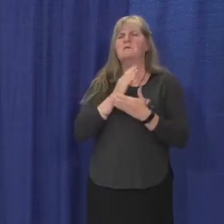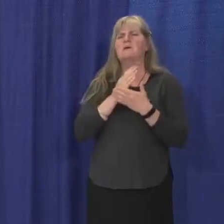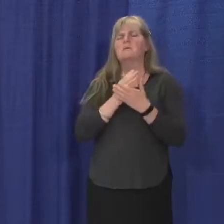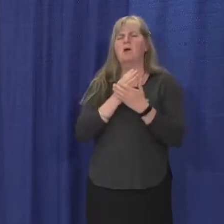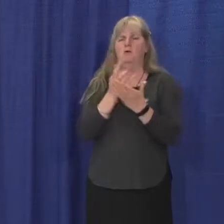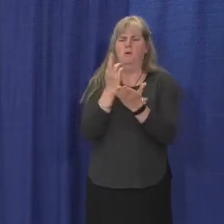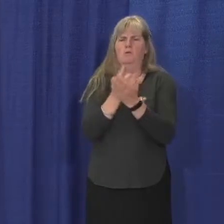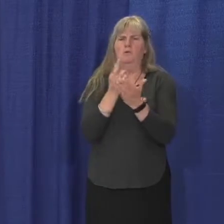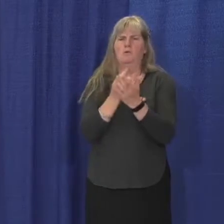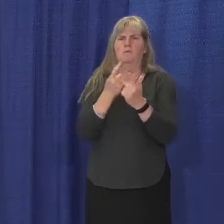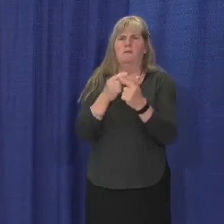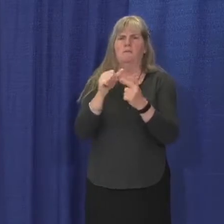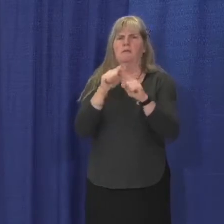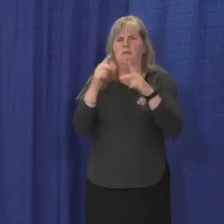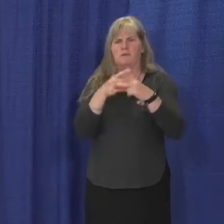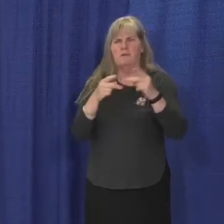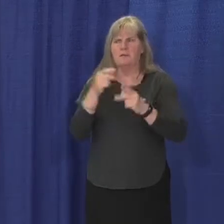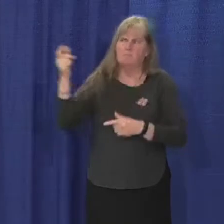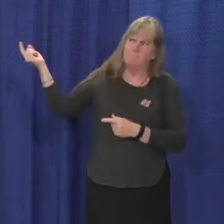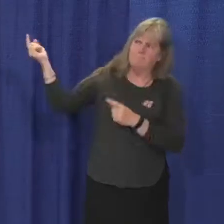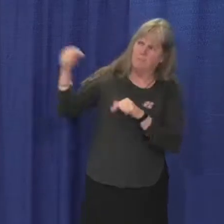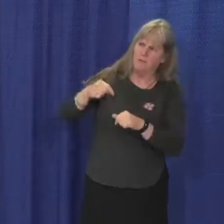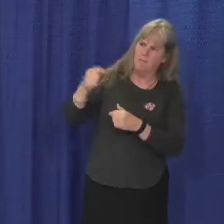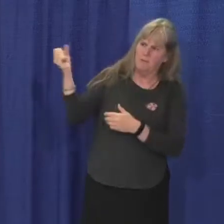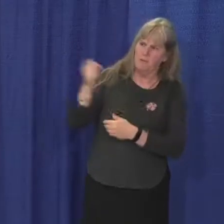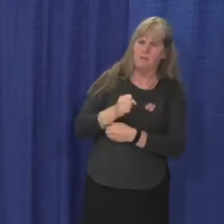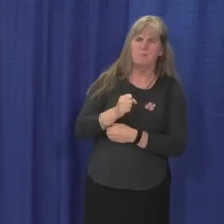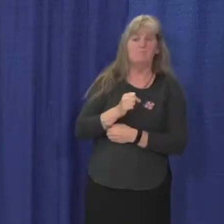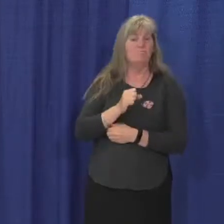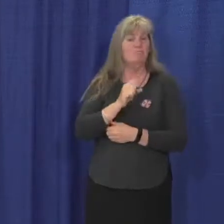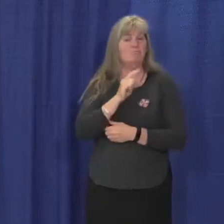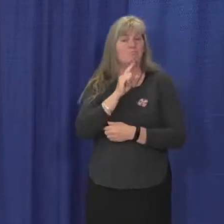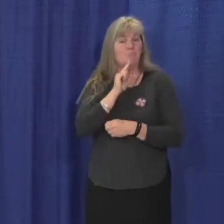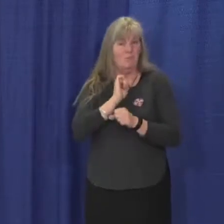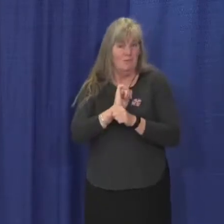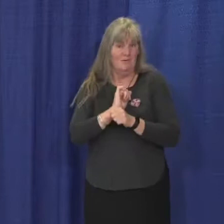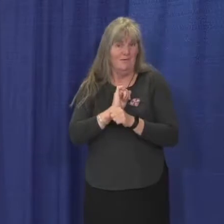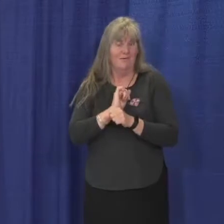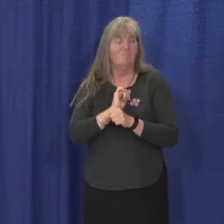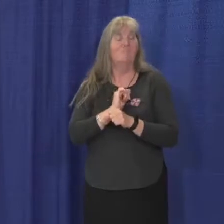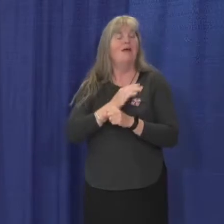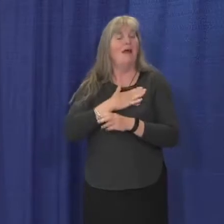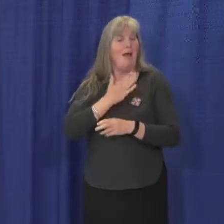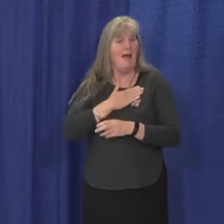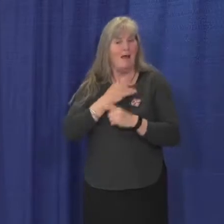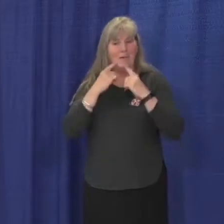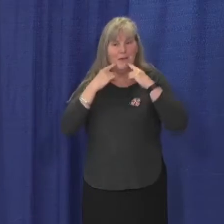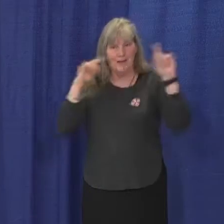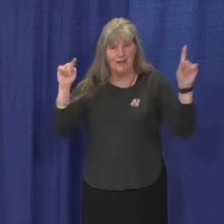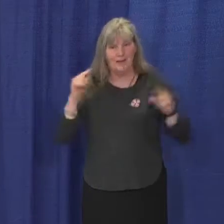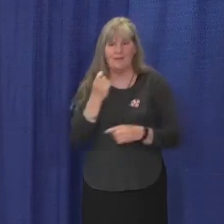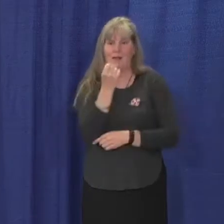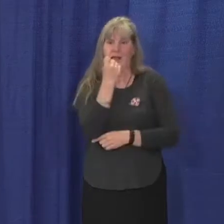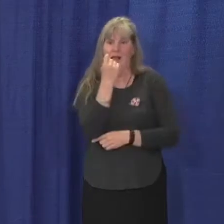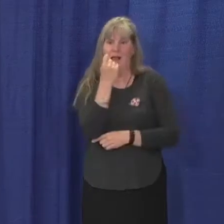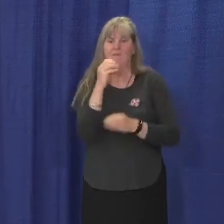week I mentioned resources from other jurisdictions that were on the way. I'm pleased to say we have had